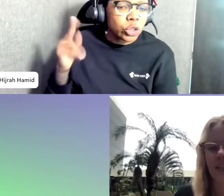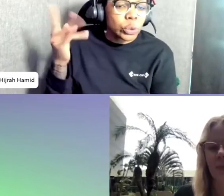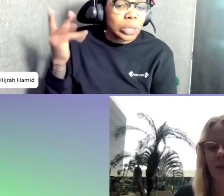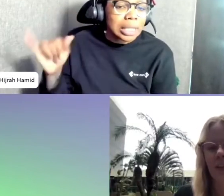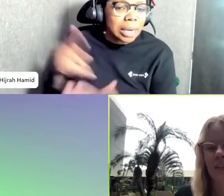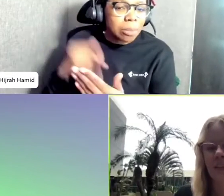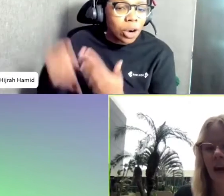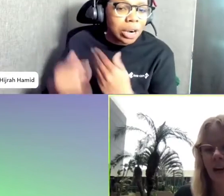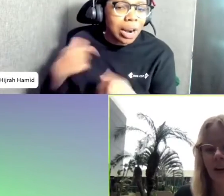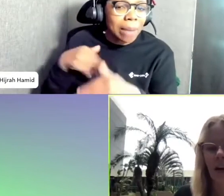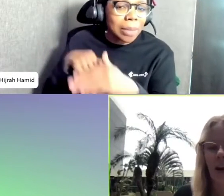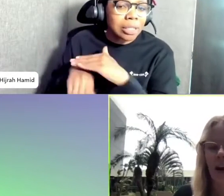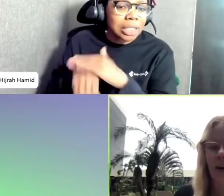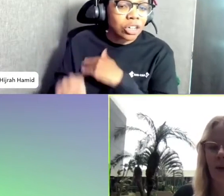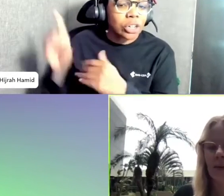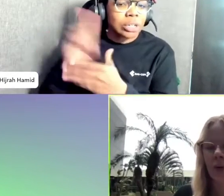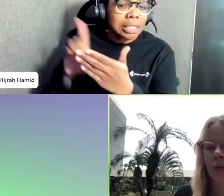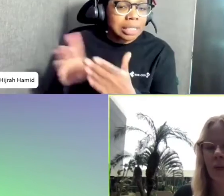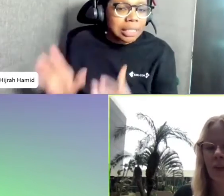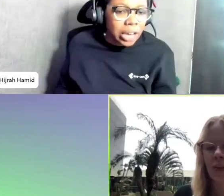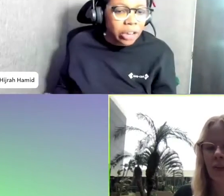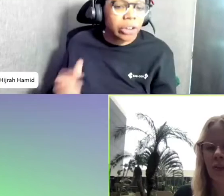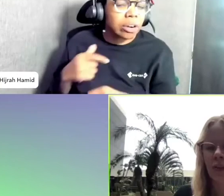[Lauren Hi my Race] name is Lauren rice. I